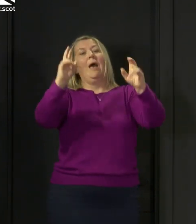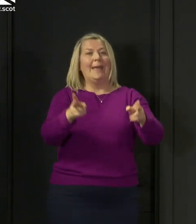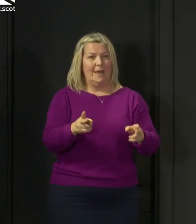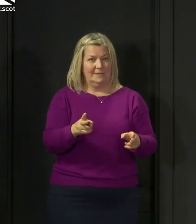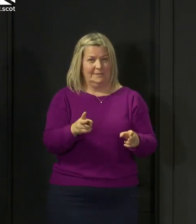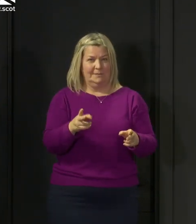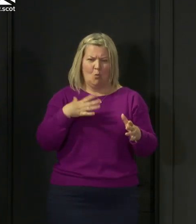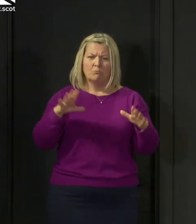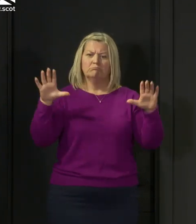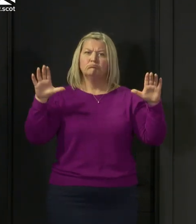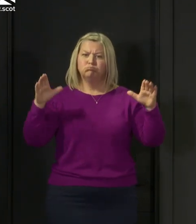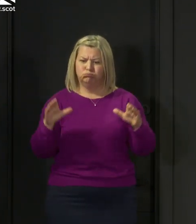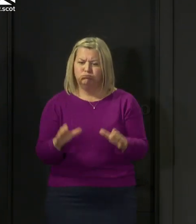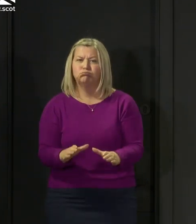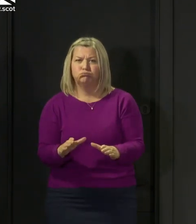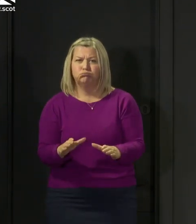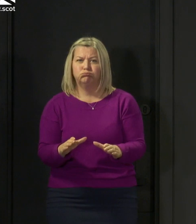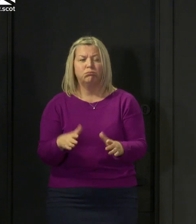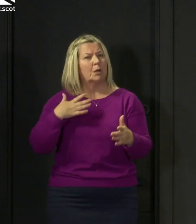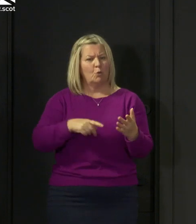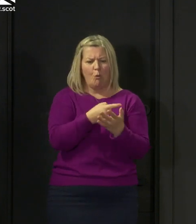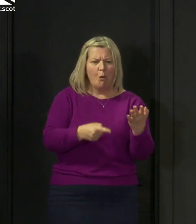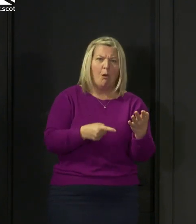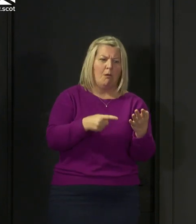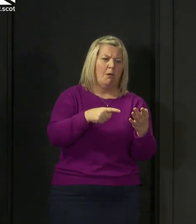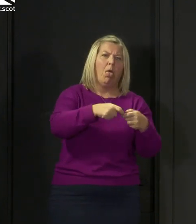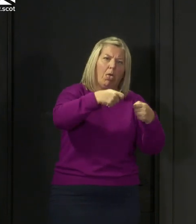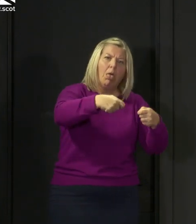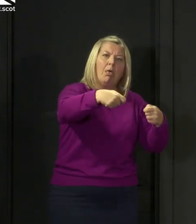I have said before I don't want the restrictions to be in place for any longer than is necessary,